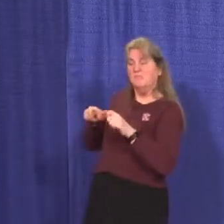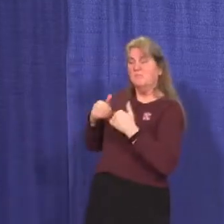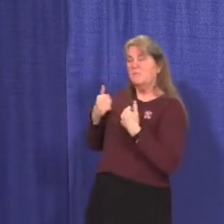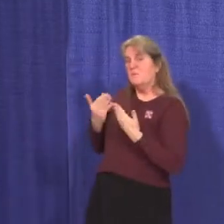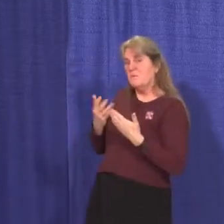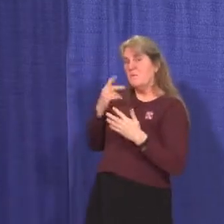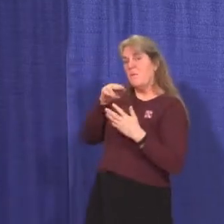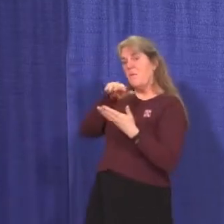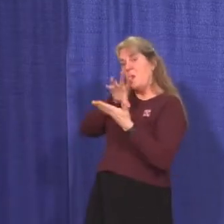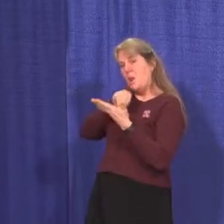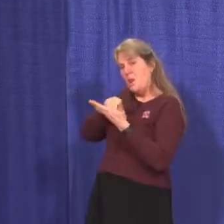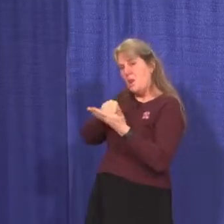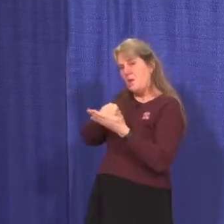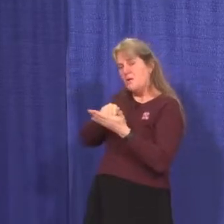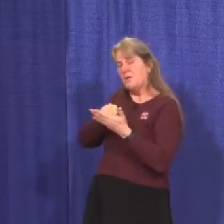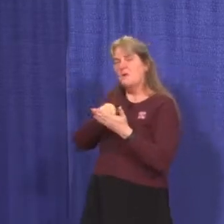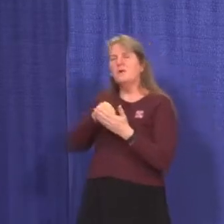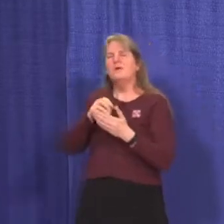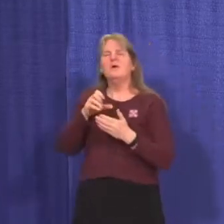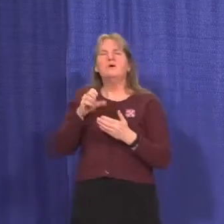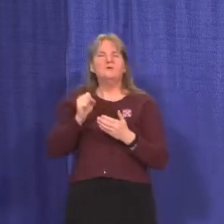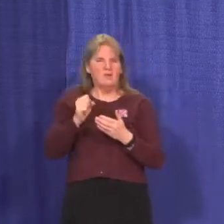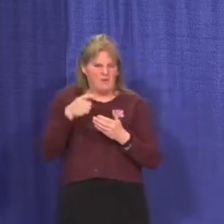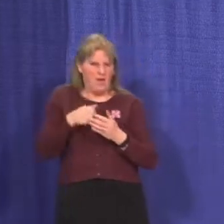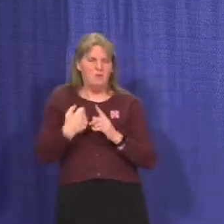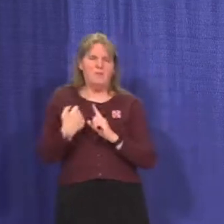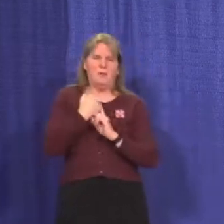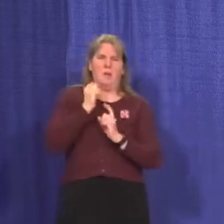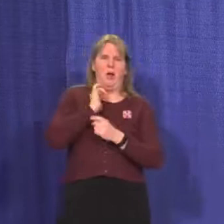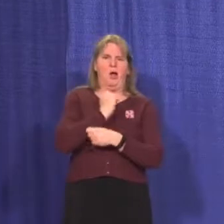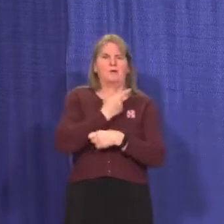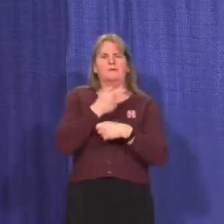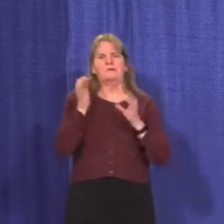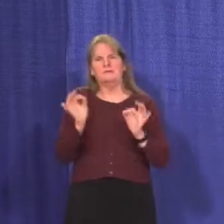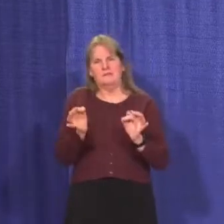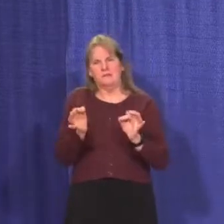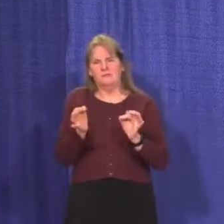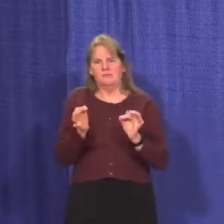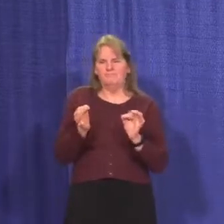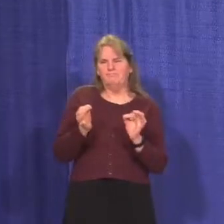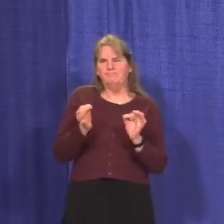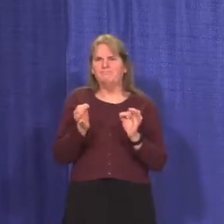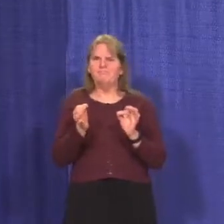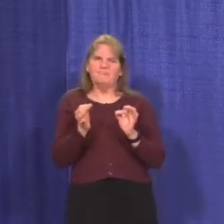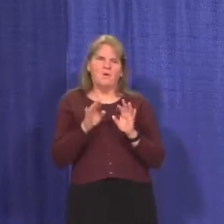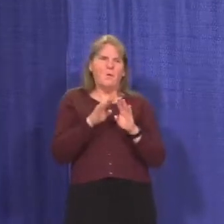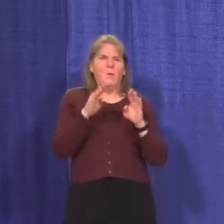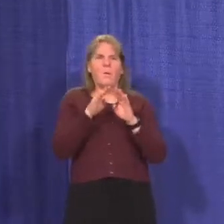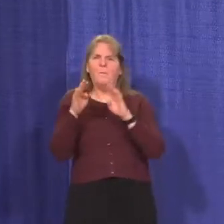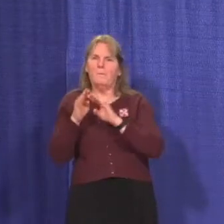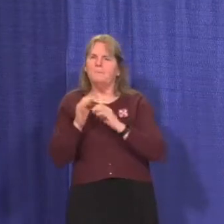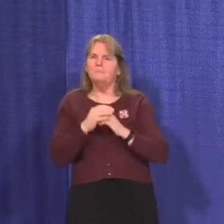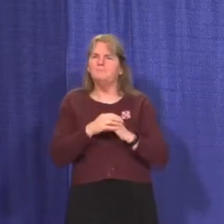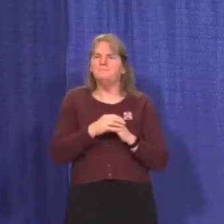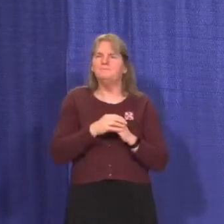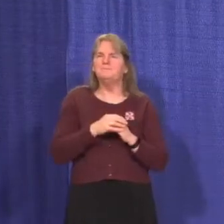playing in influence. And very much conversations we